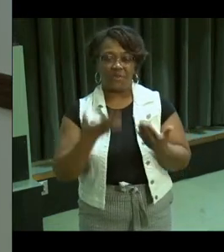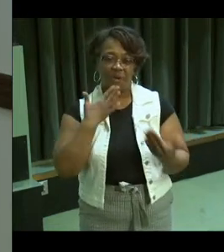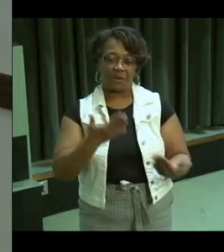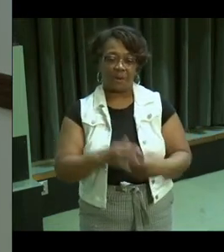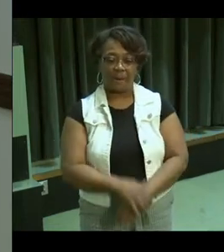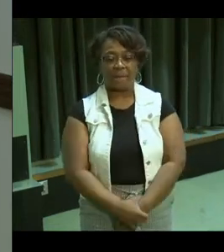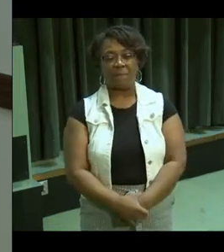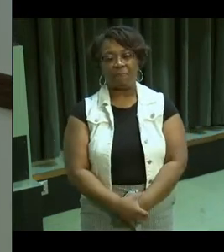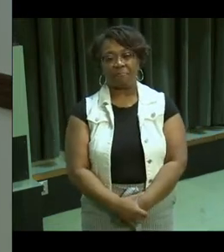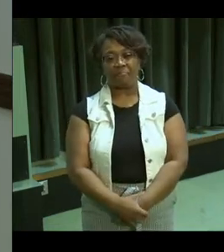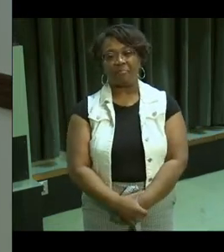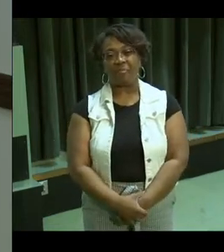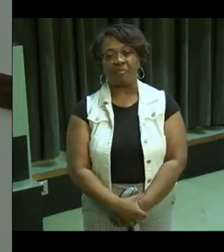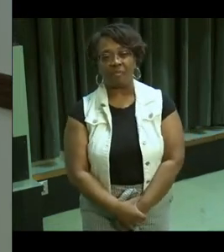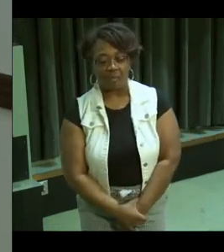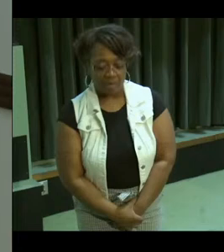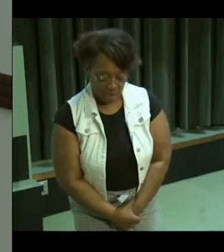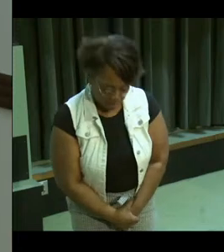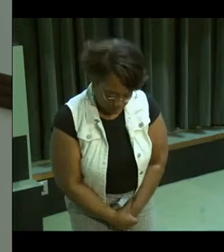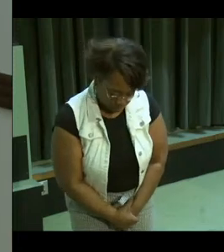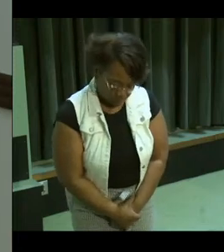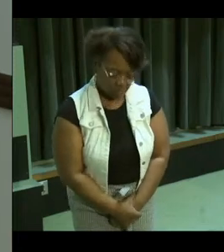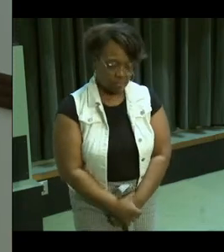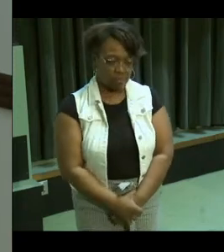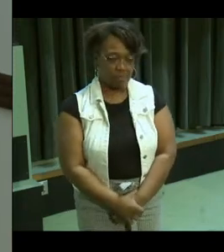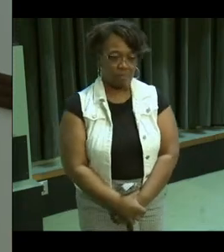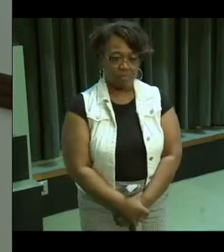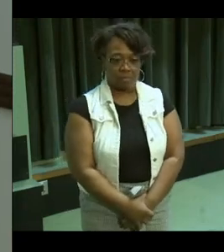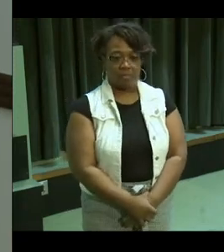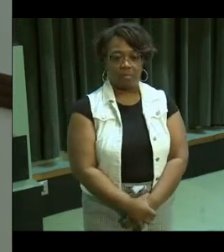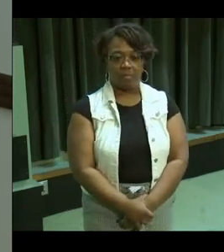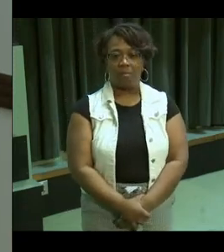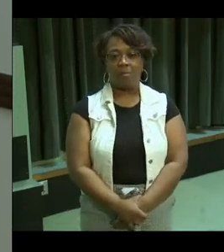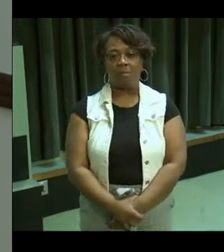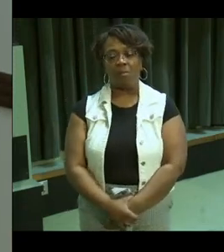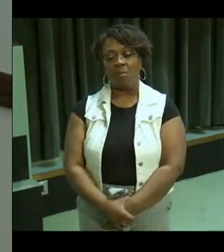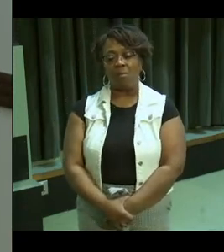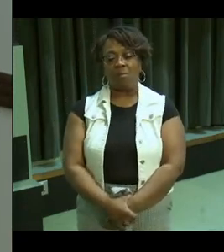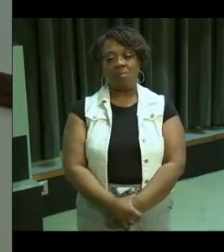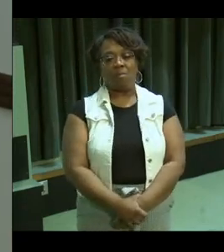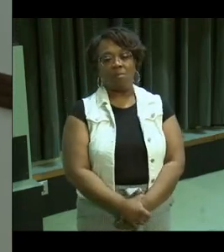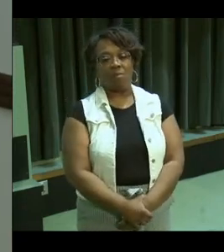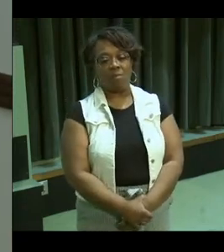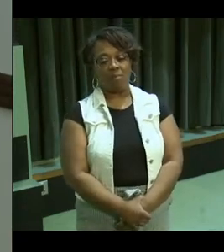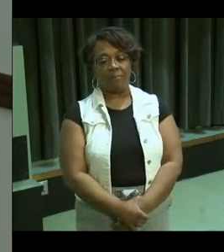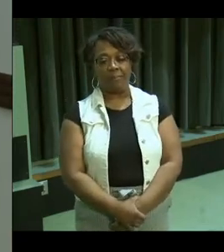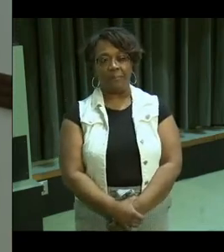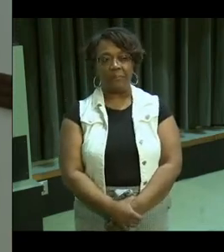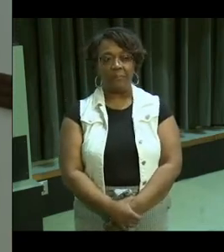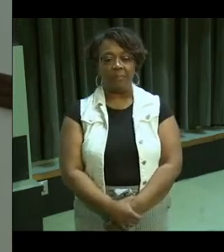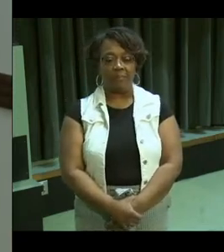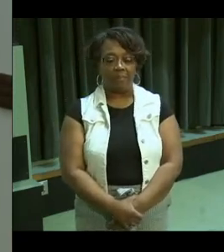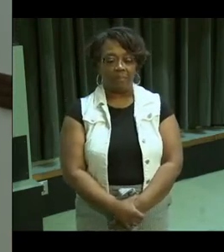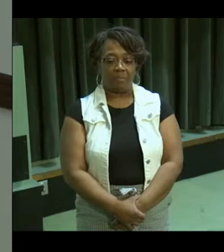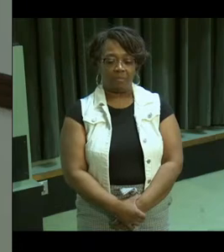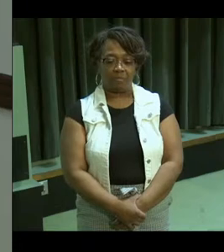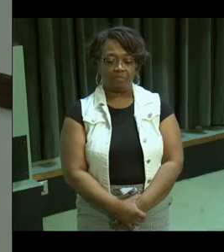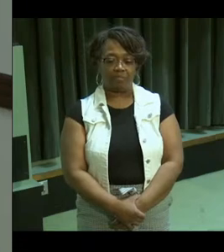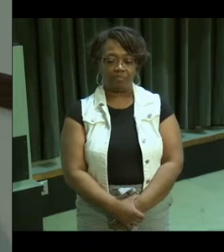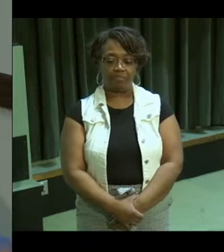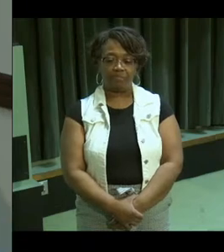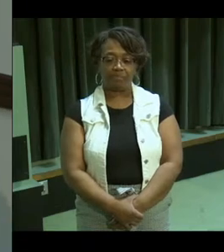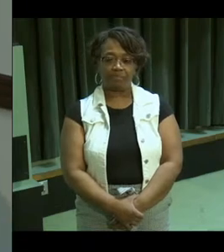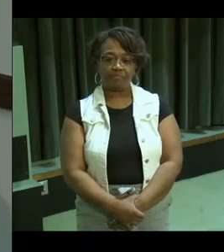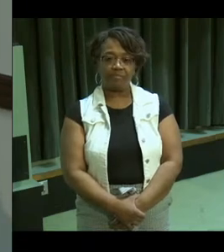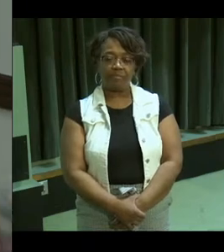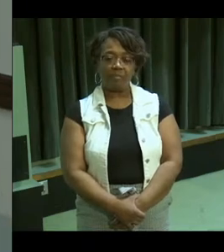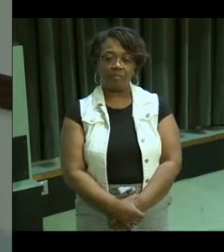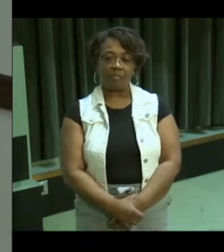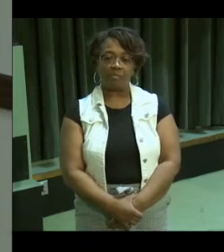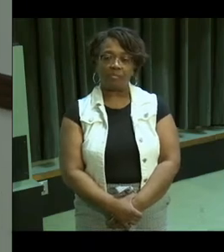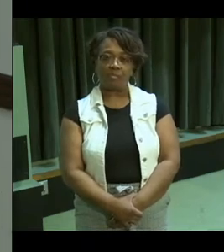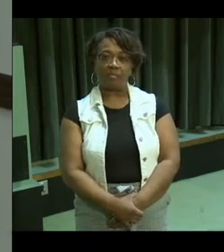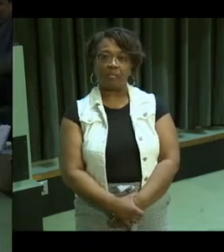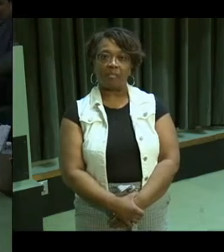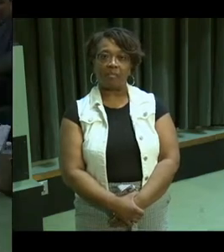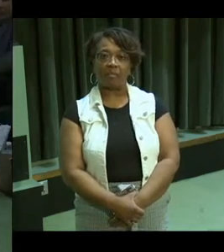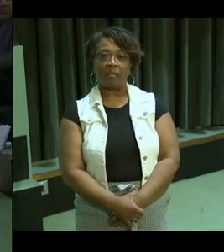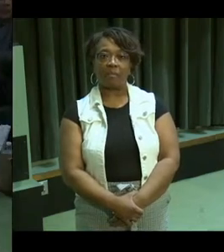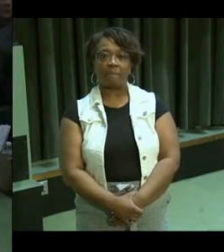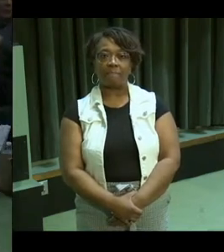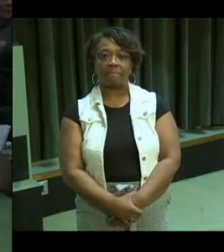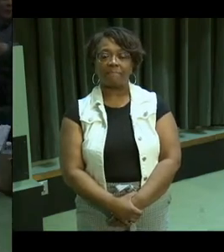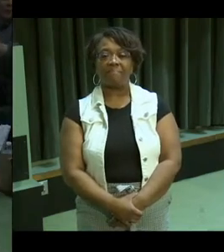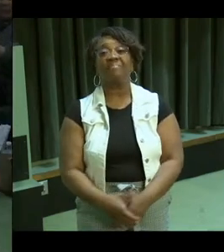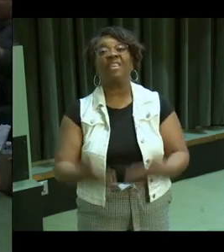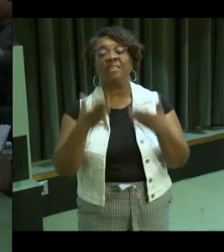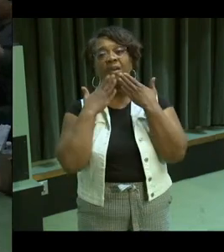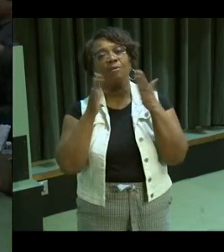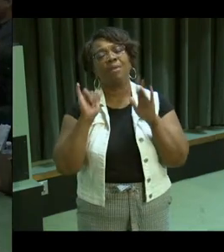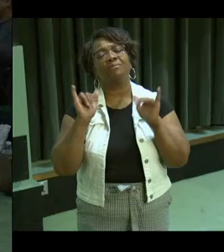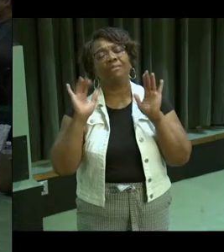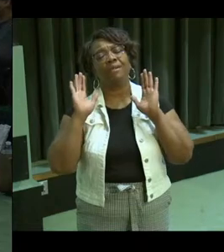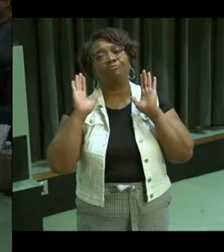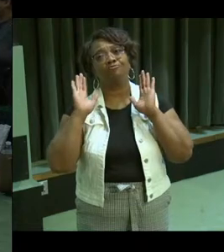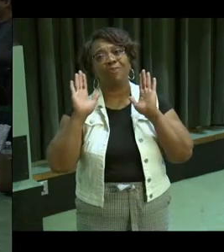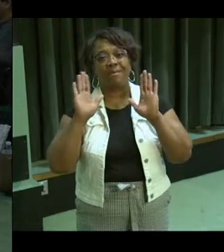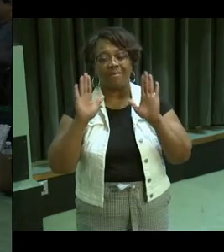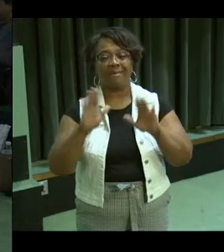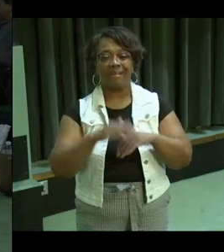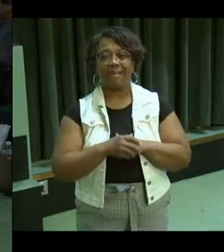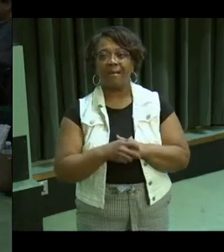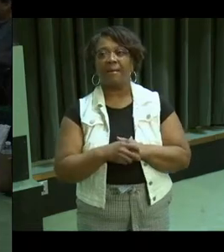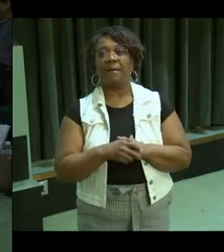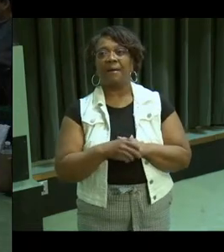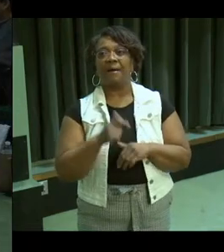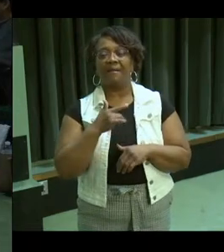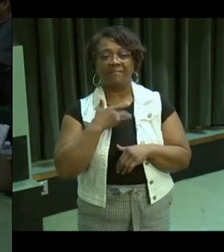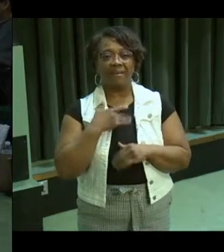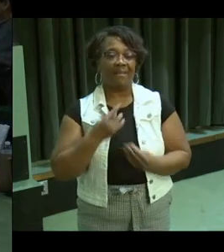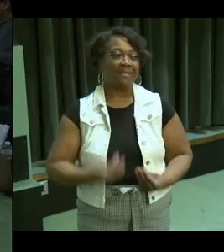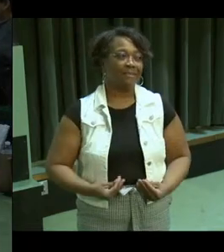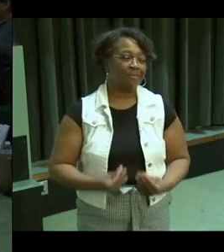today.